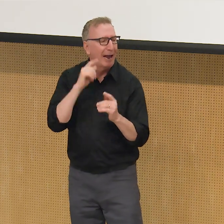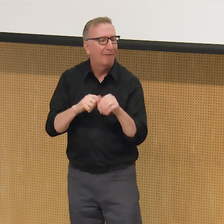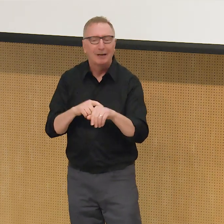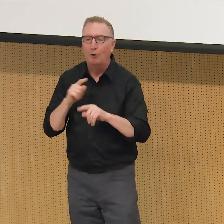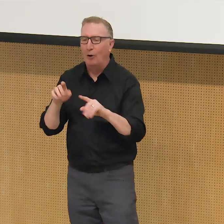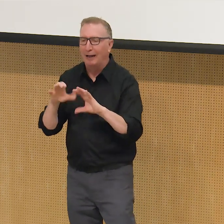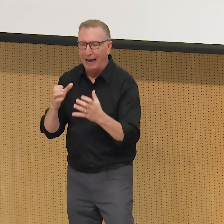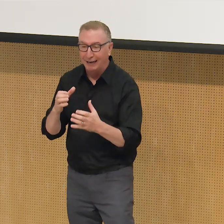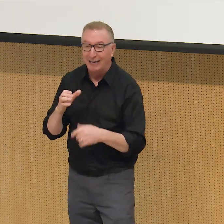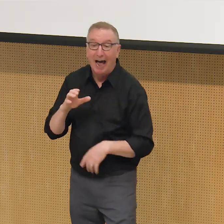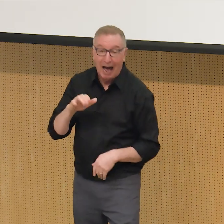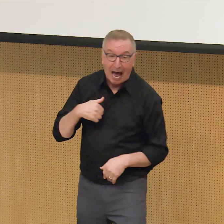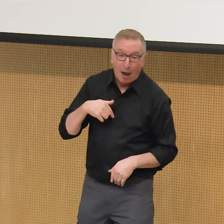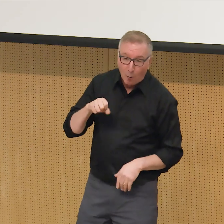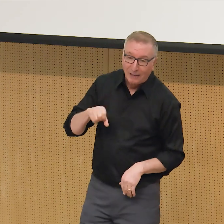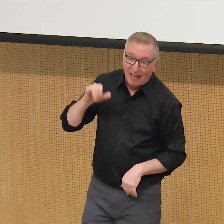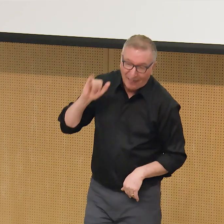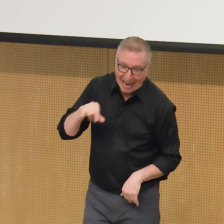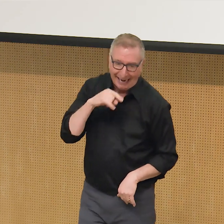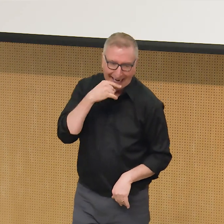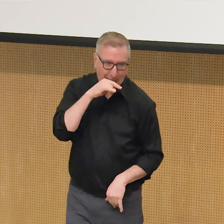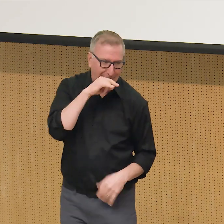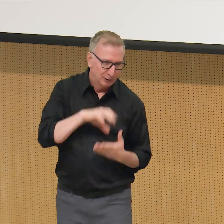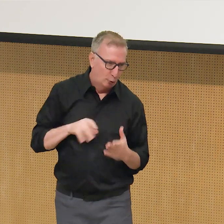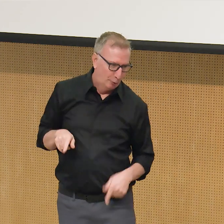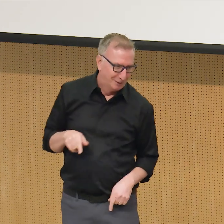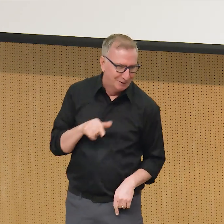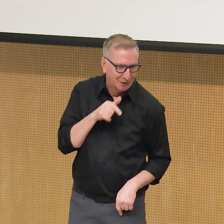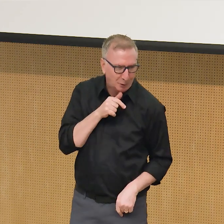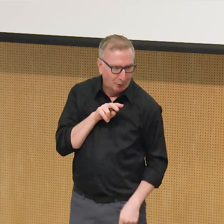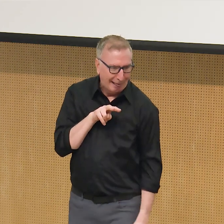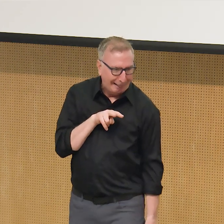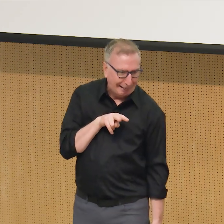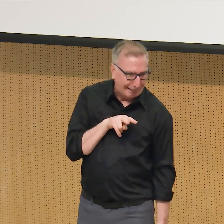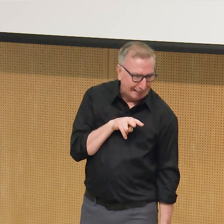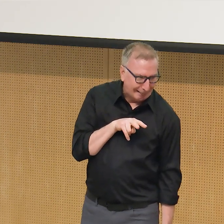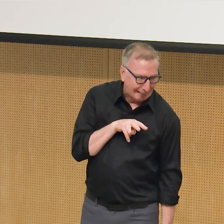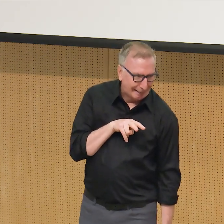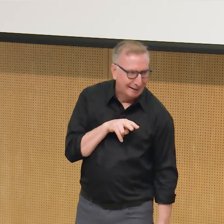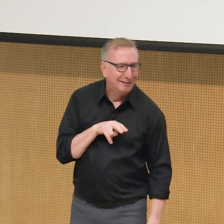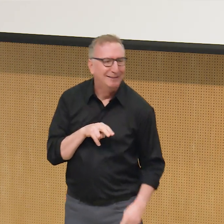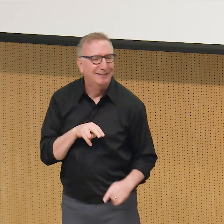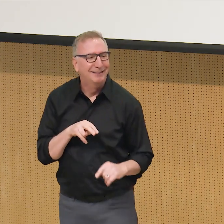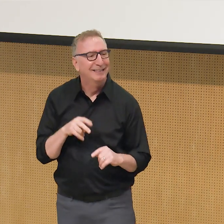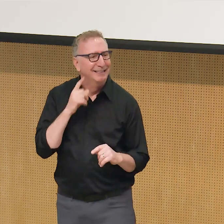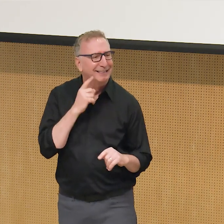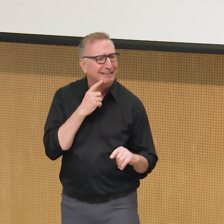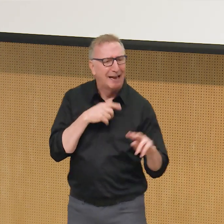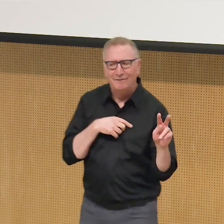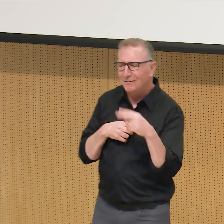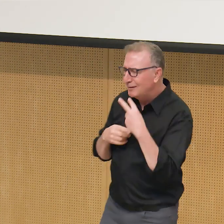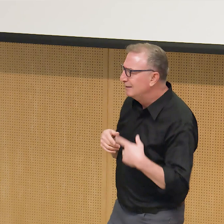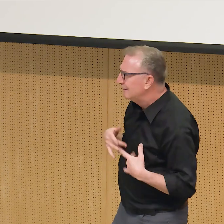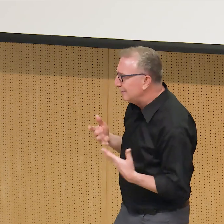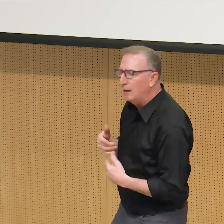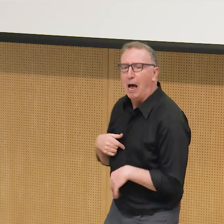I would watch their interpreter in class. I was that hearing student, I know, who was just sitting in the class watching the interpreter,